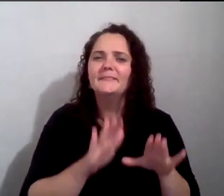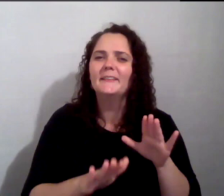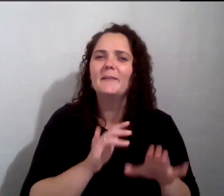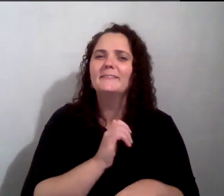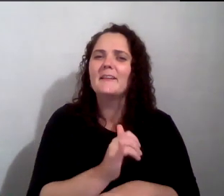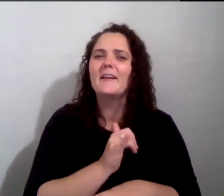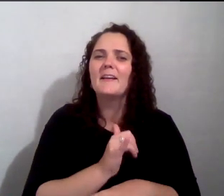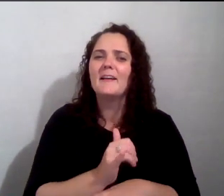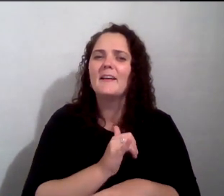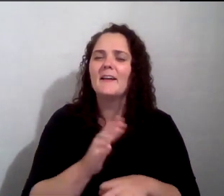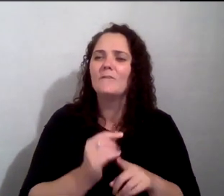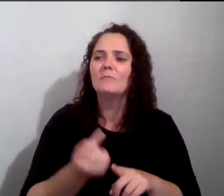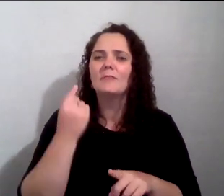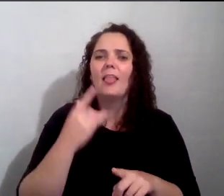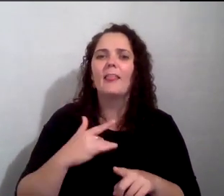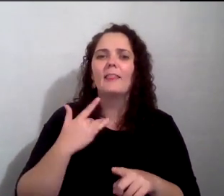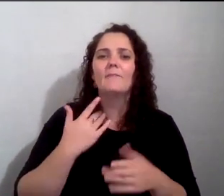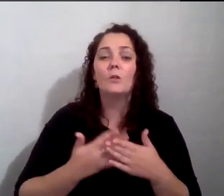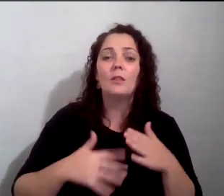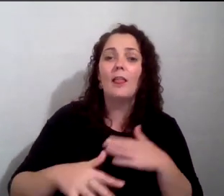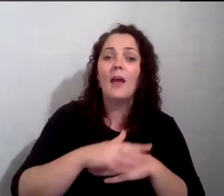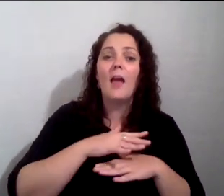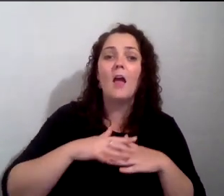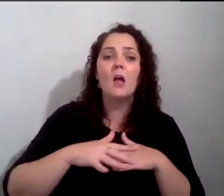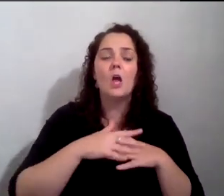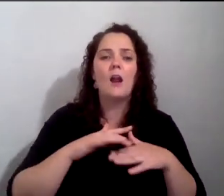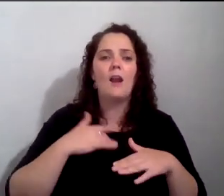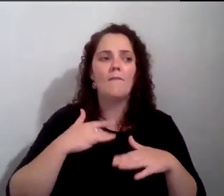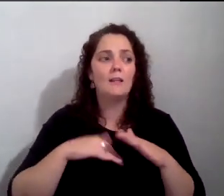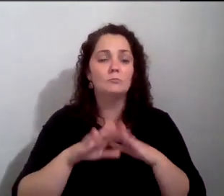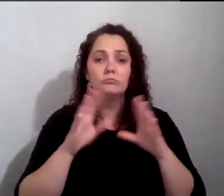Australian bush and in this work you know the figure